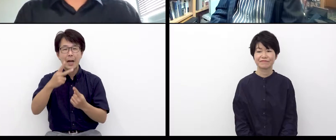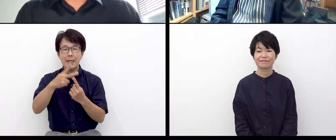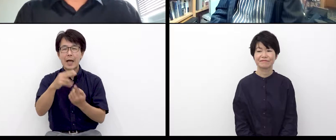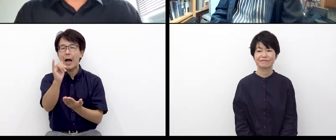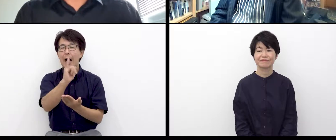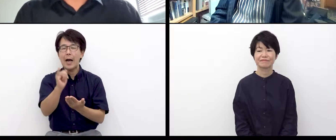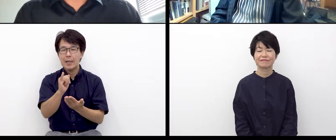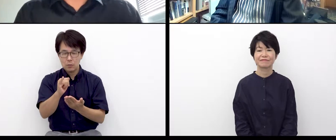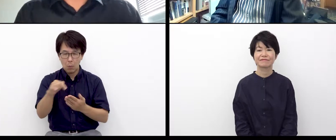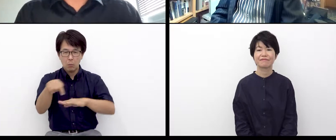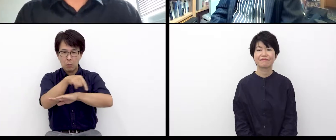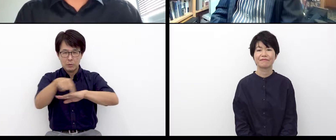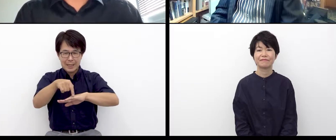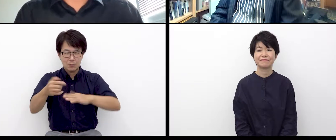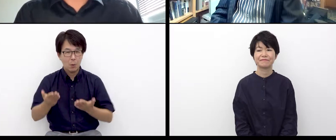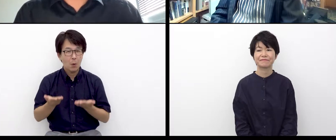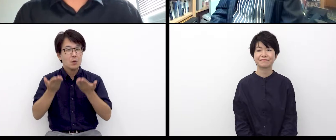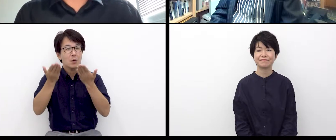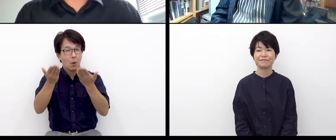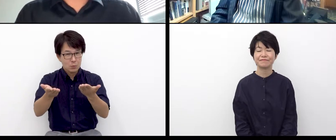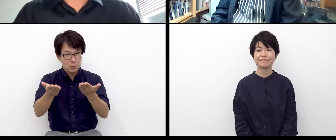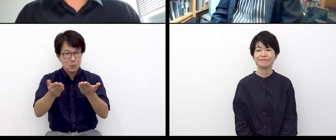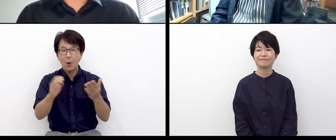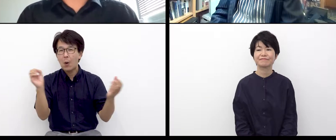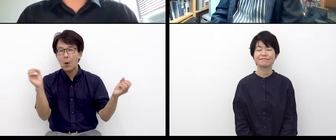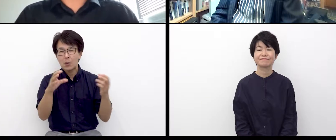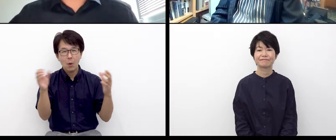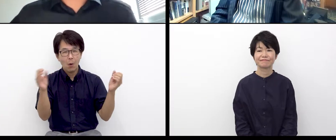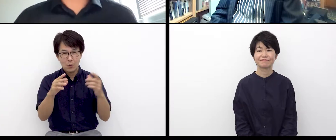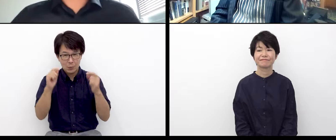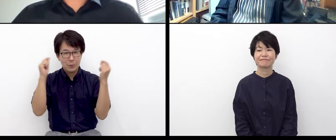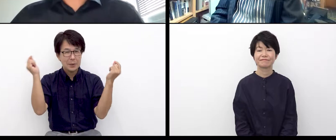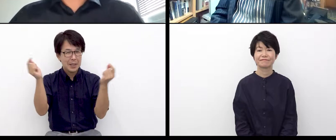the talk session of